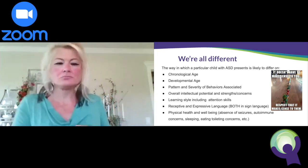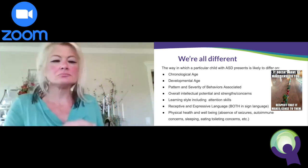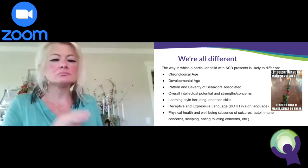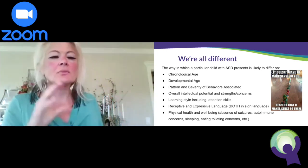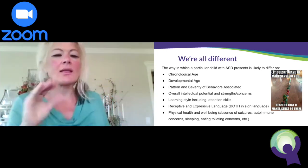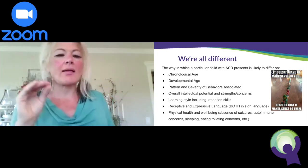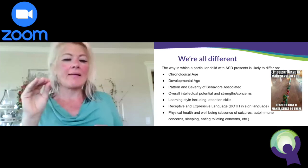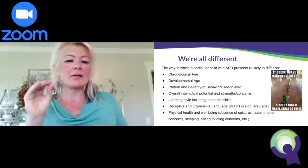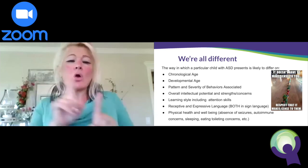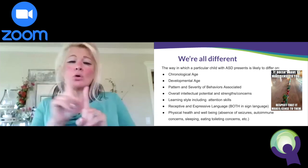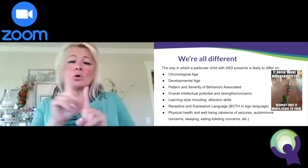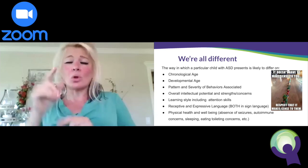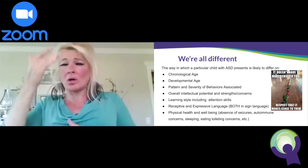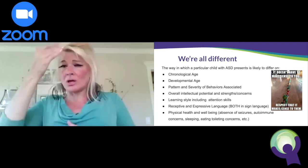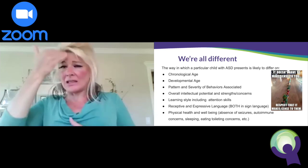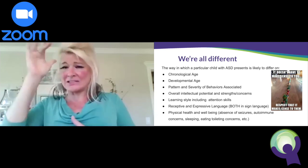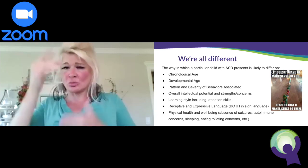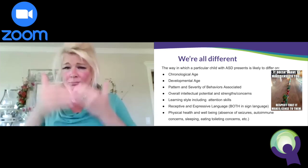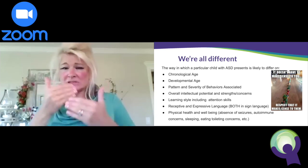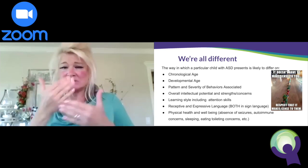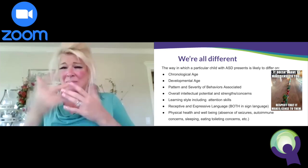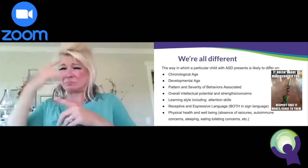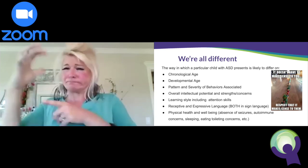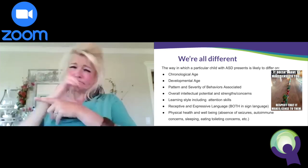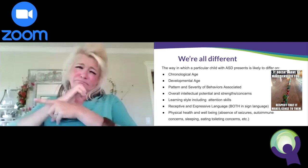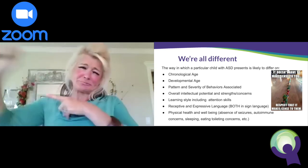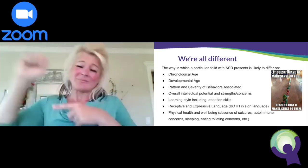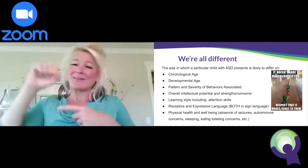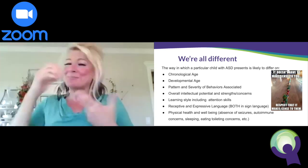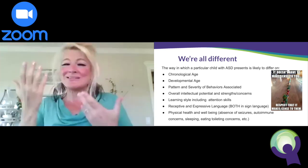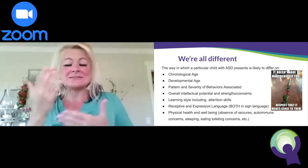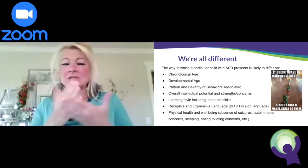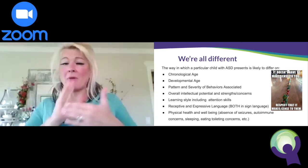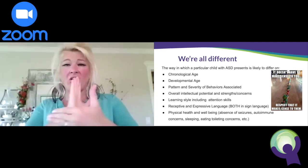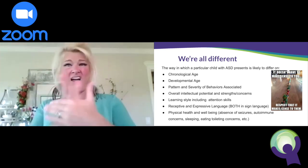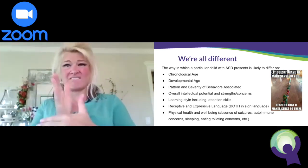those are some some behaviors to watch out for. Also their intellectual processes their